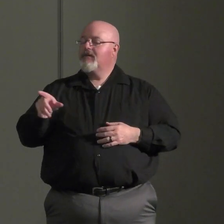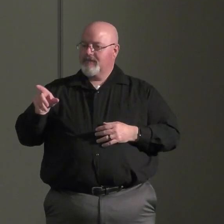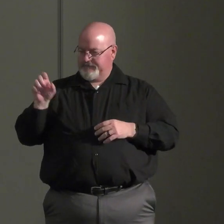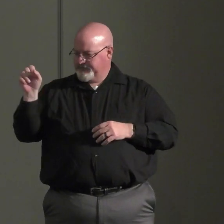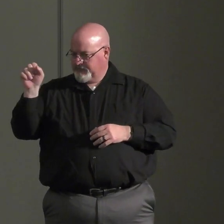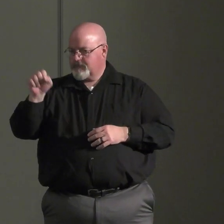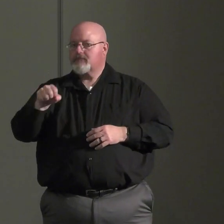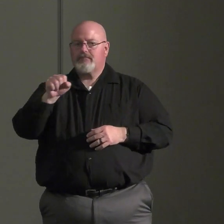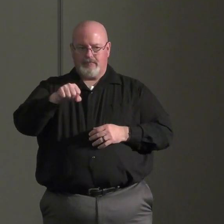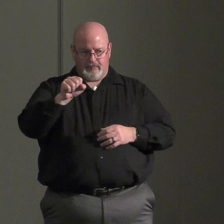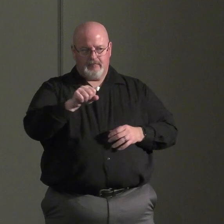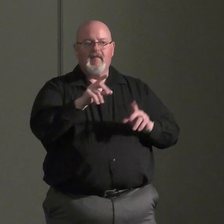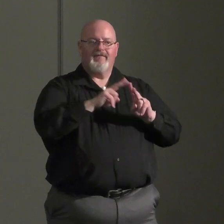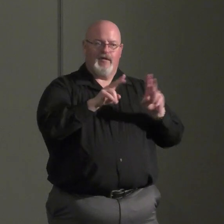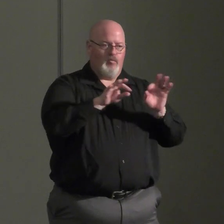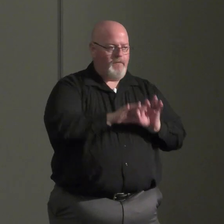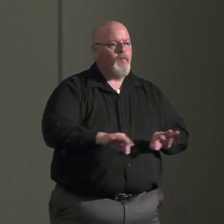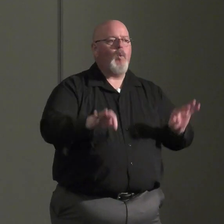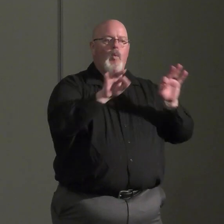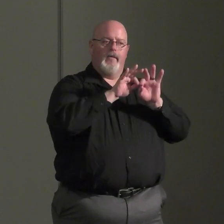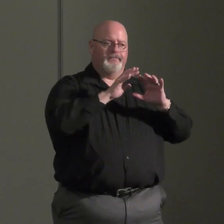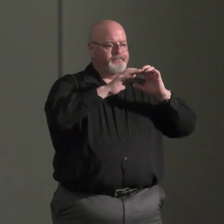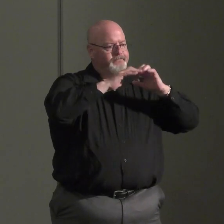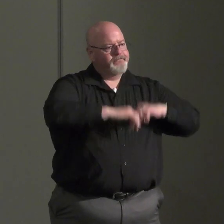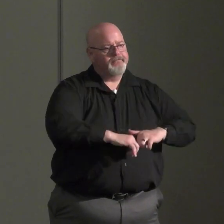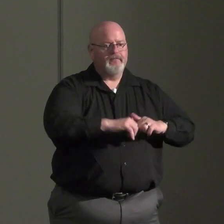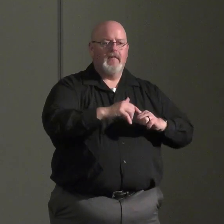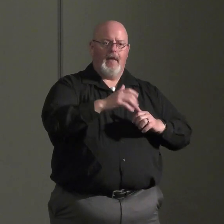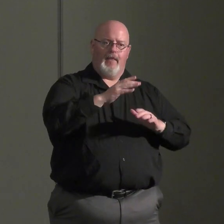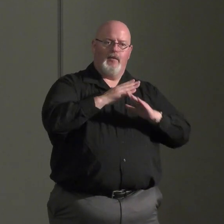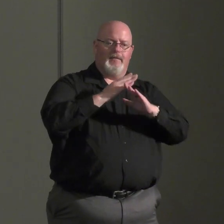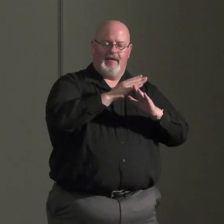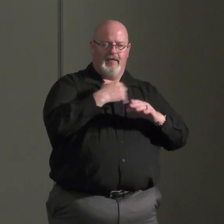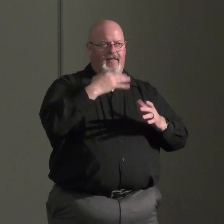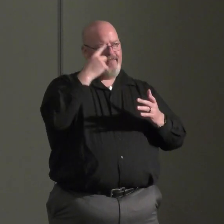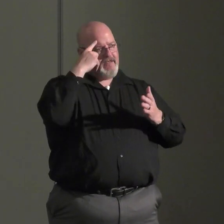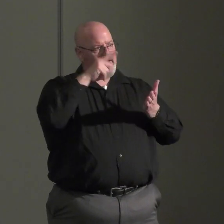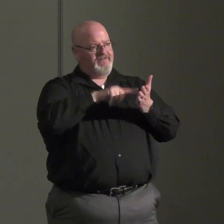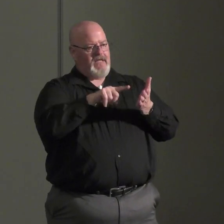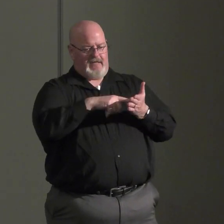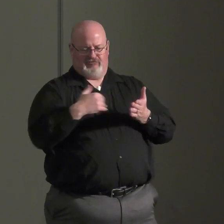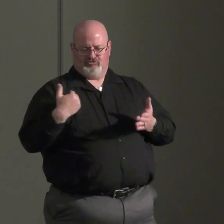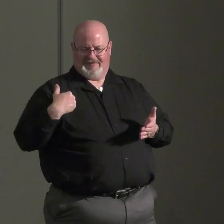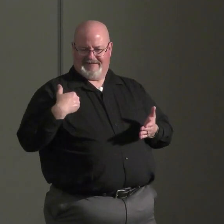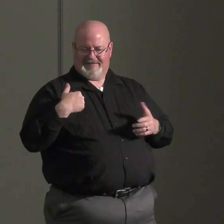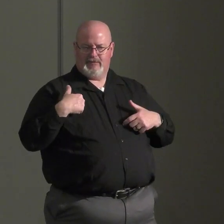to breakdown the social barriers I think of a study we've done recently with a quick